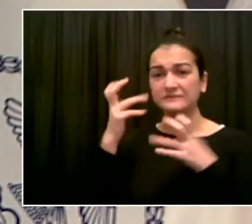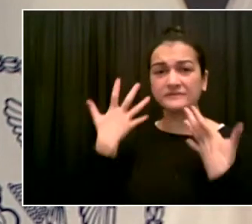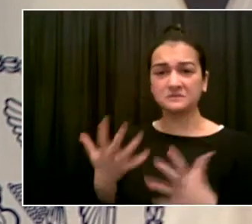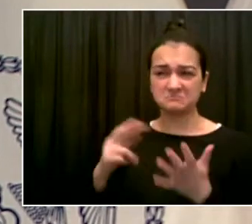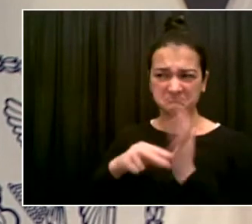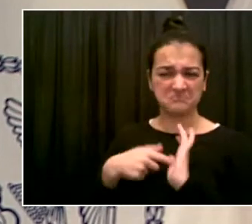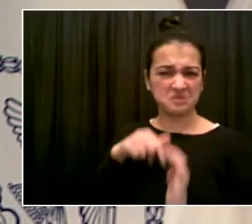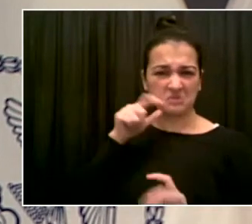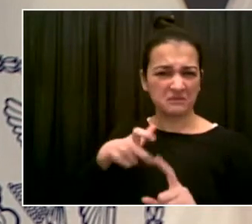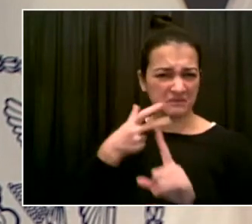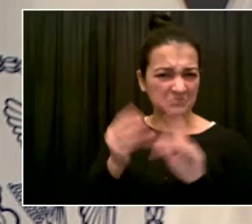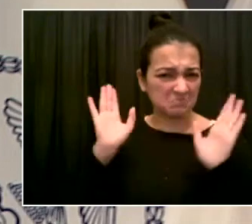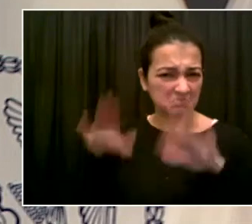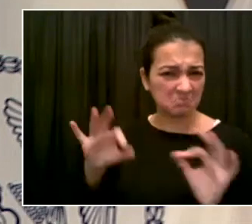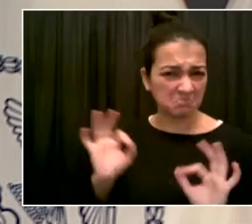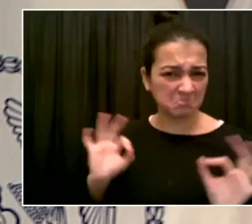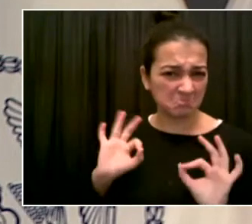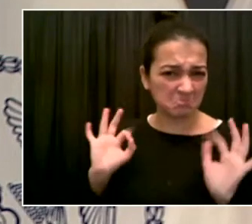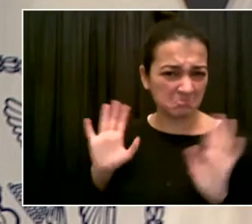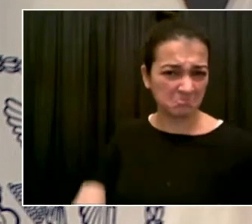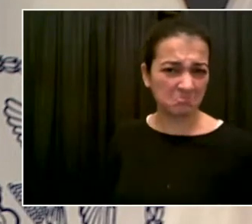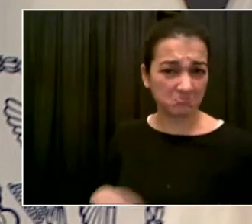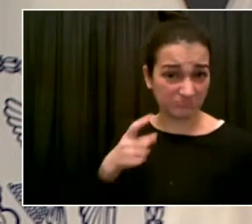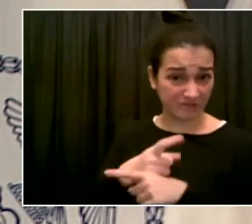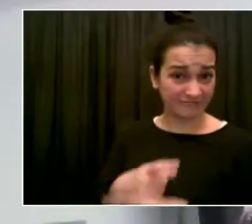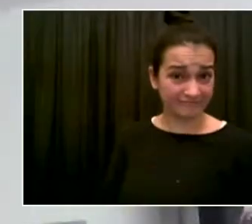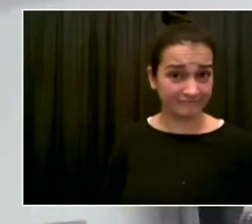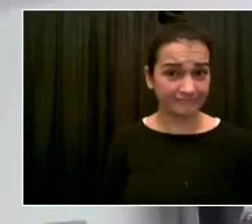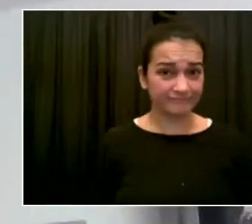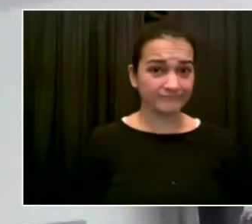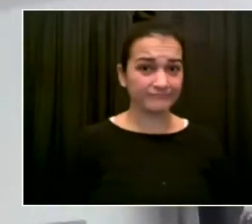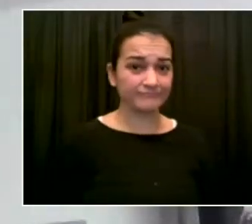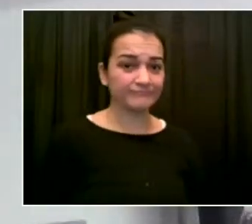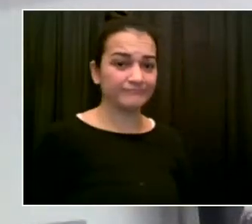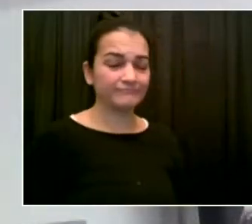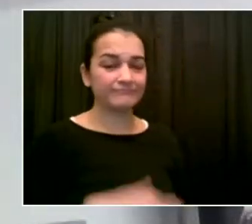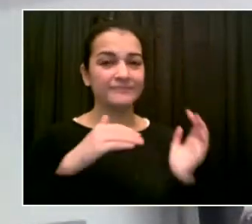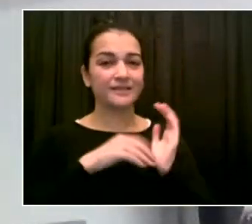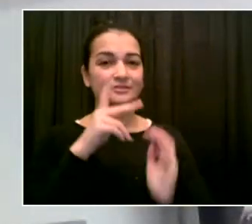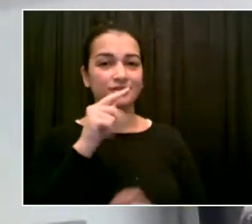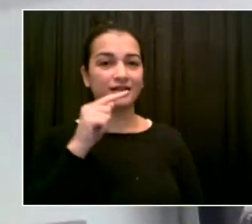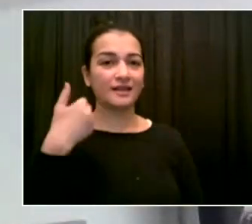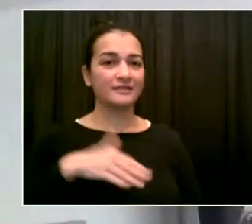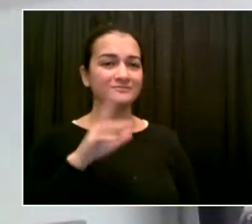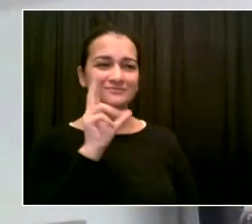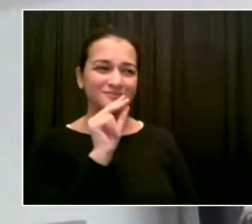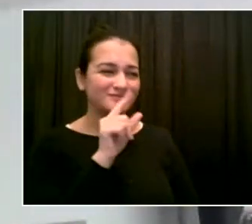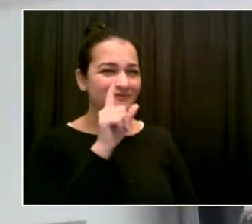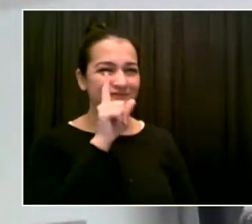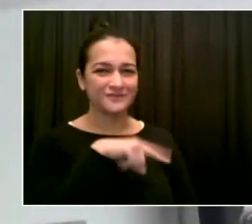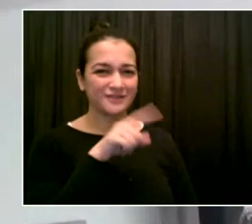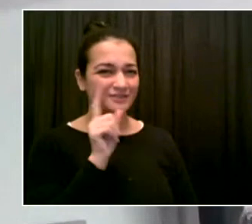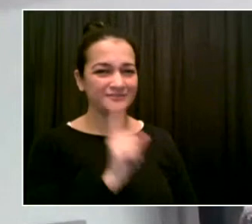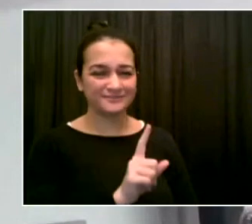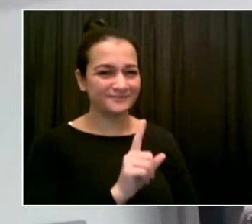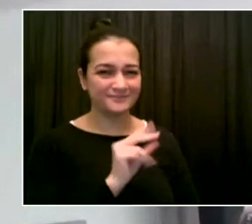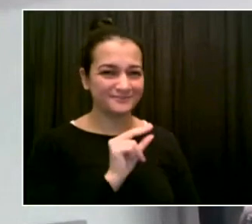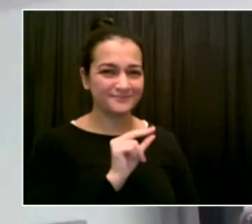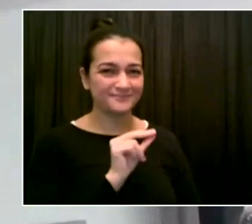AND WHAT I HEAR IS I HAD COVID ALREADY . SO I HAVE TOTAL ATNURAL IMMUNITY. TRUE OR FALSE?